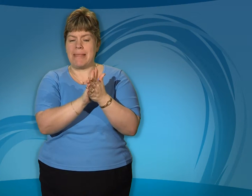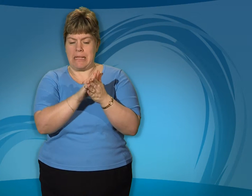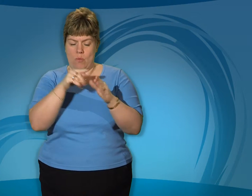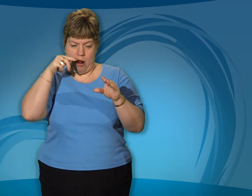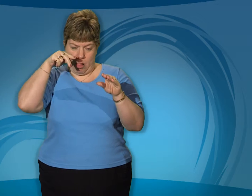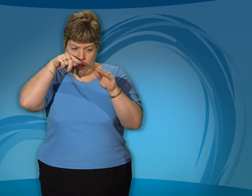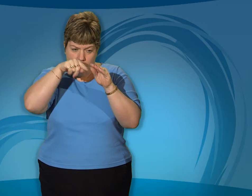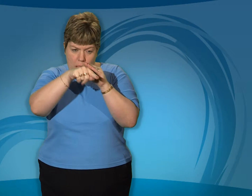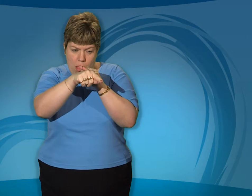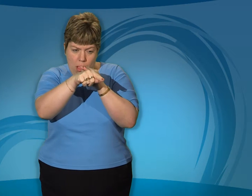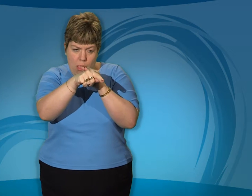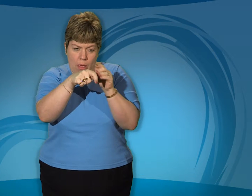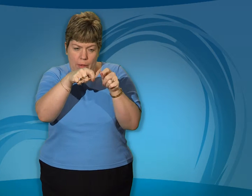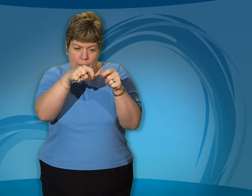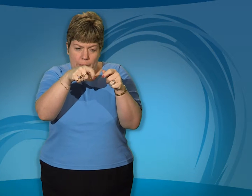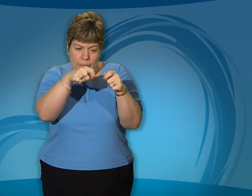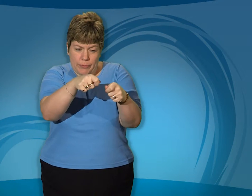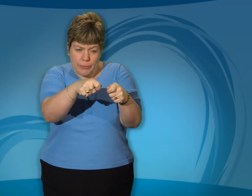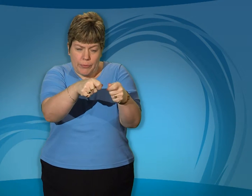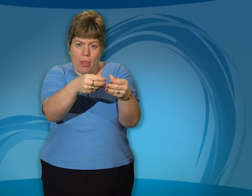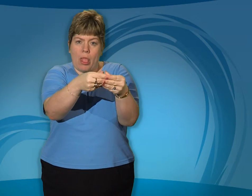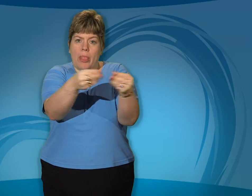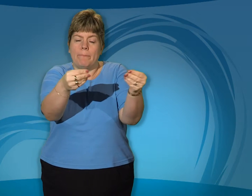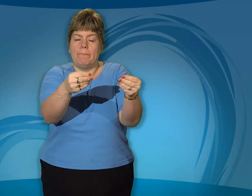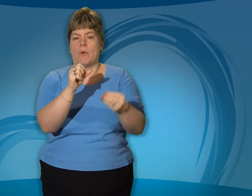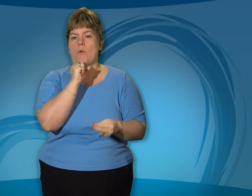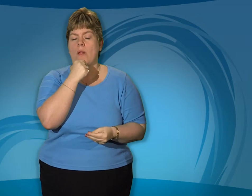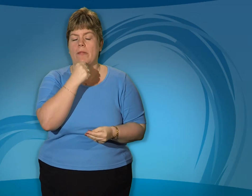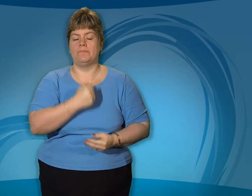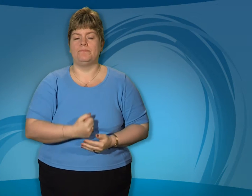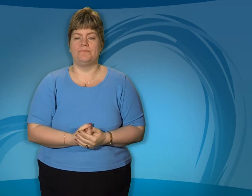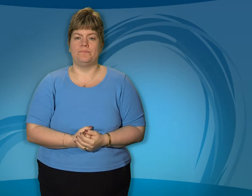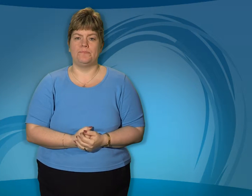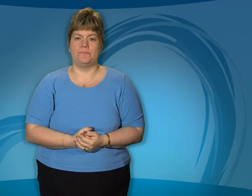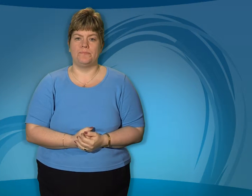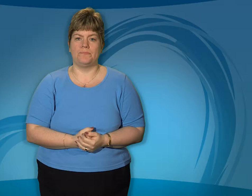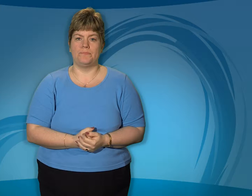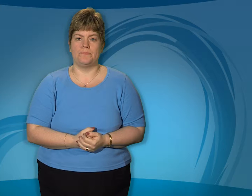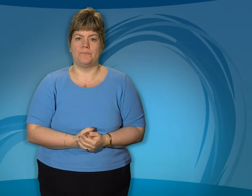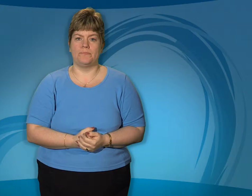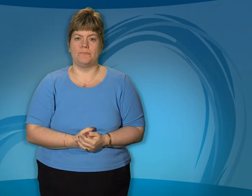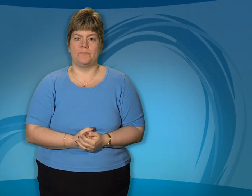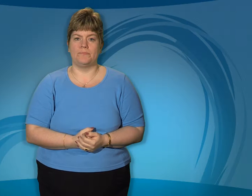This means passing a narrow instrument through the scope and directing a small electrical